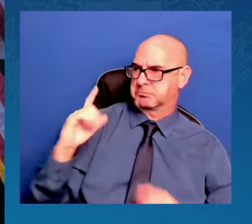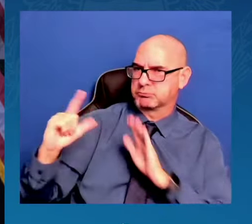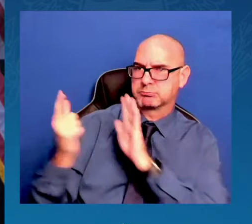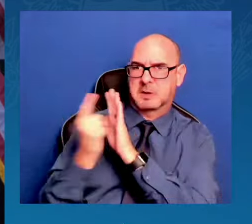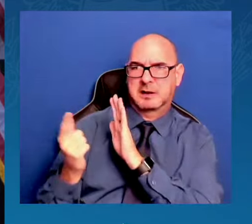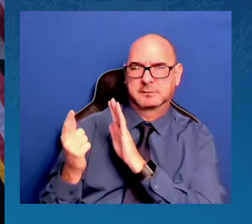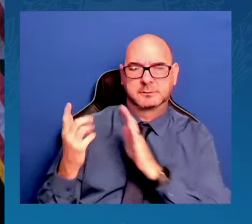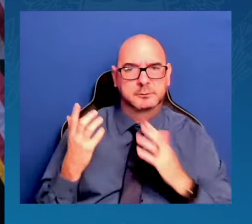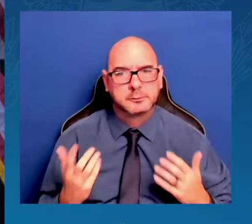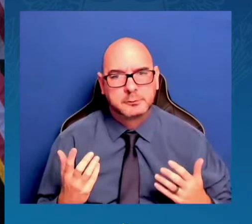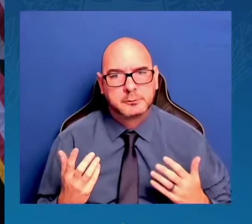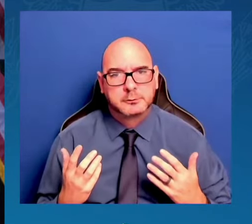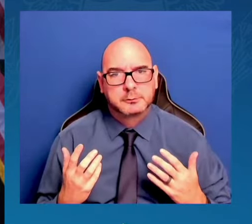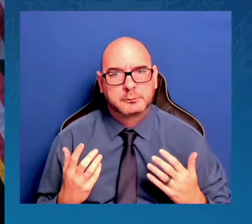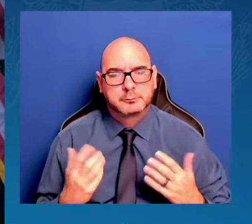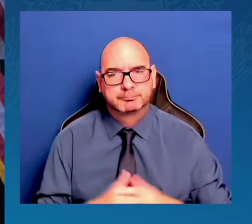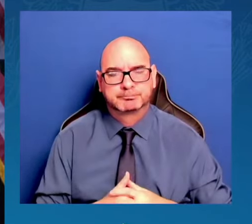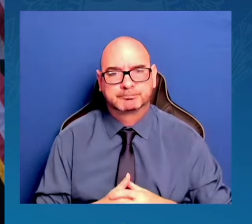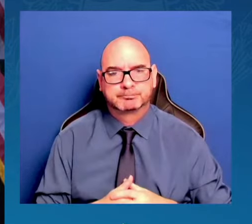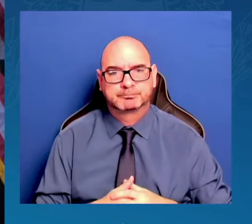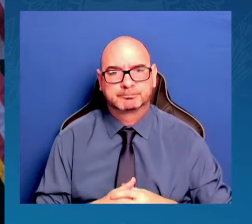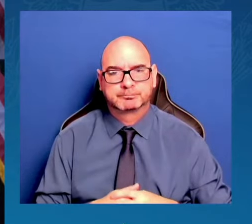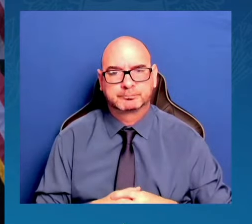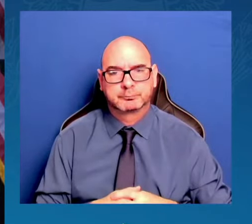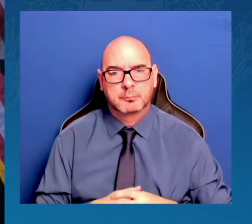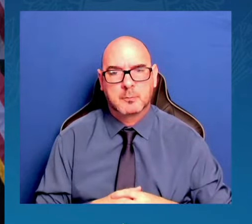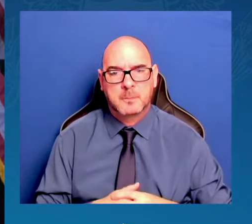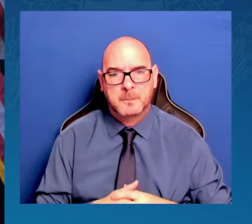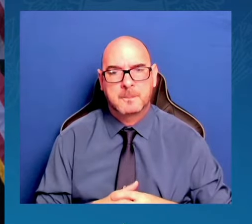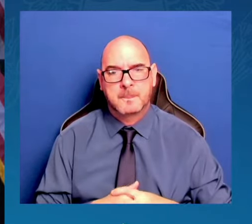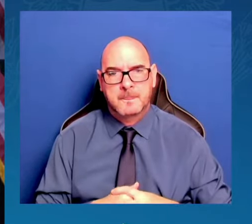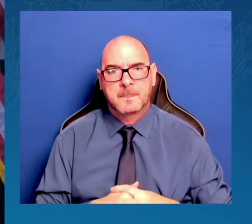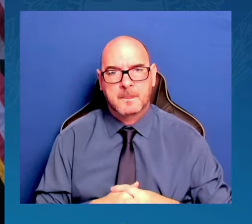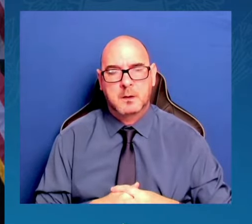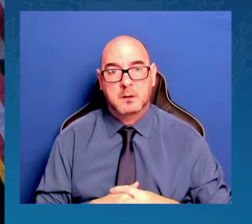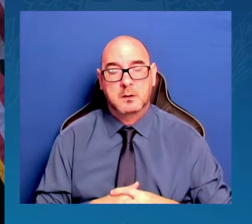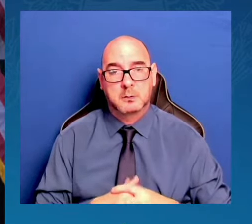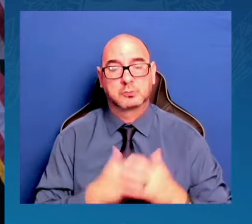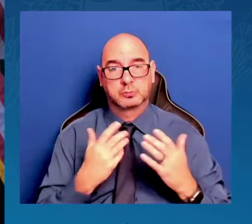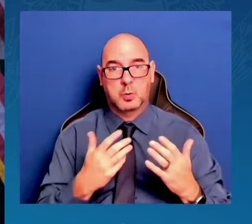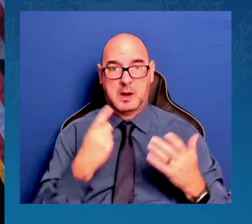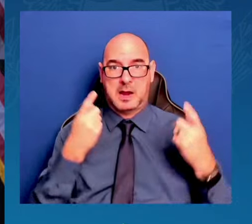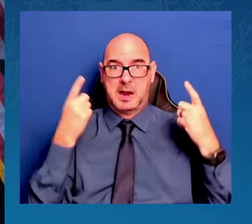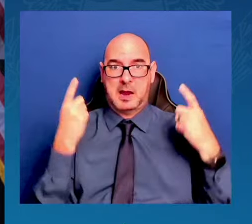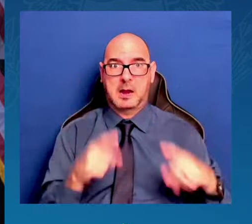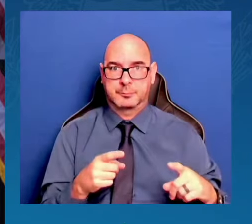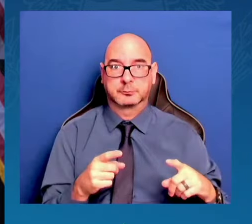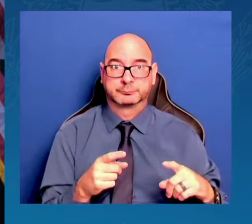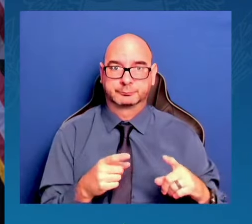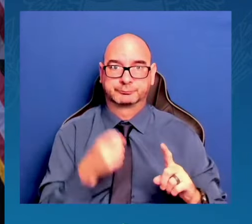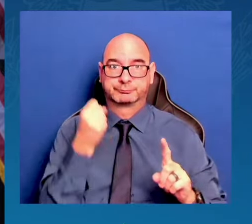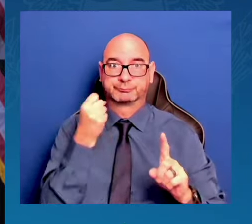And only after she developed sepsis, an infection that almost killed her,